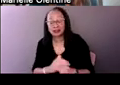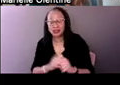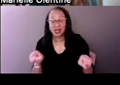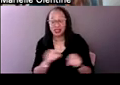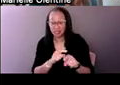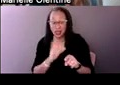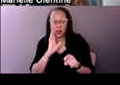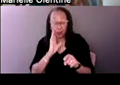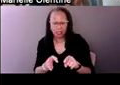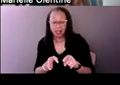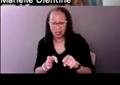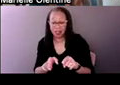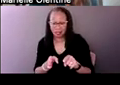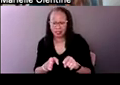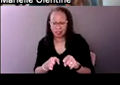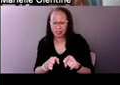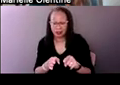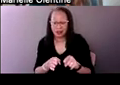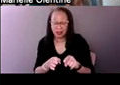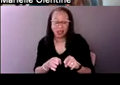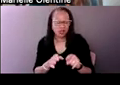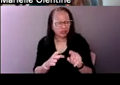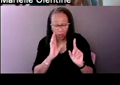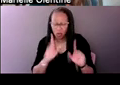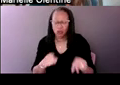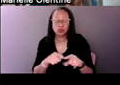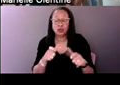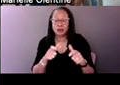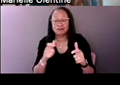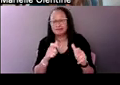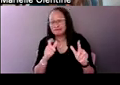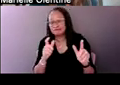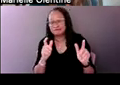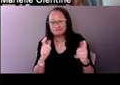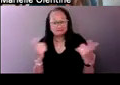For example, at Sundance, documentary films are not played in the biggest theater, in the Eccles Theater